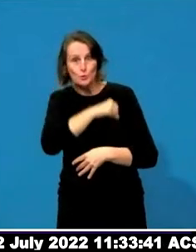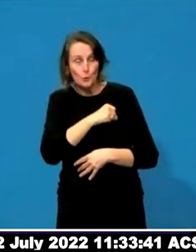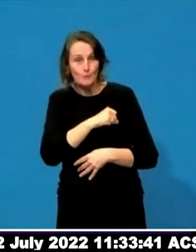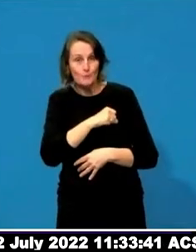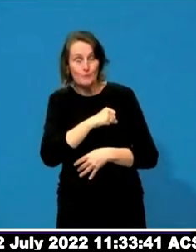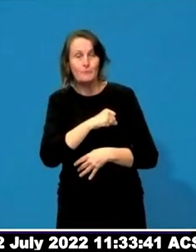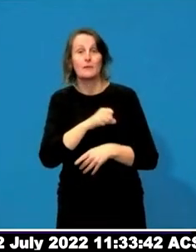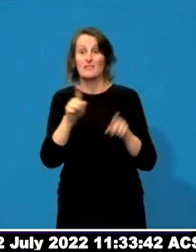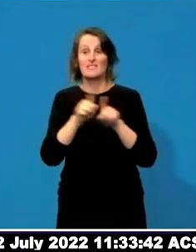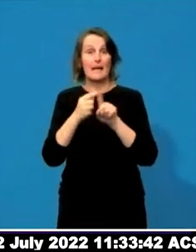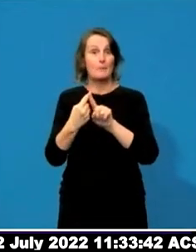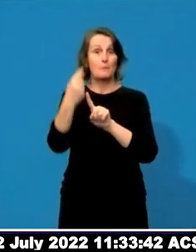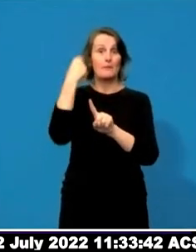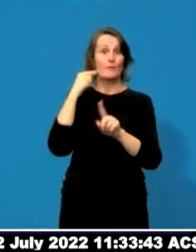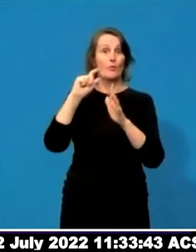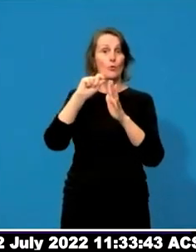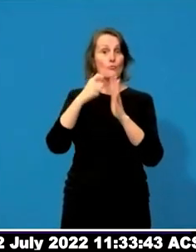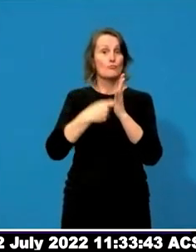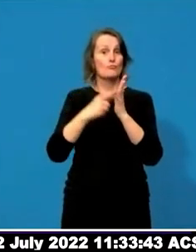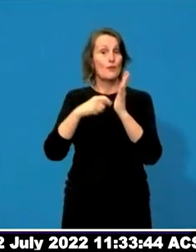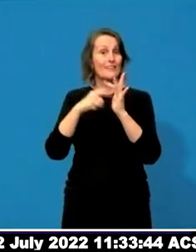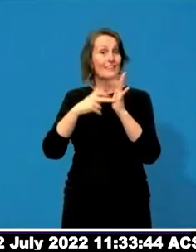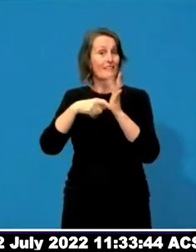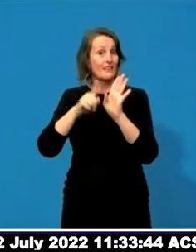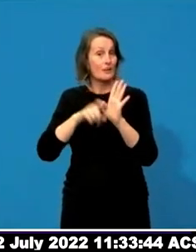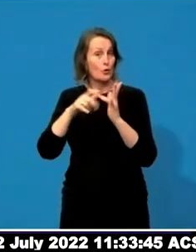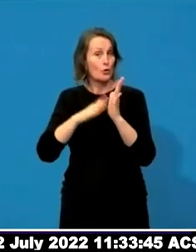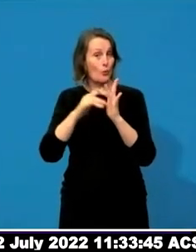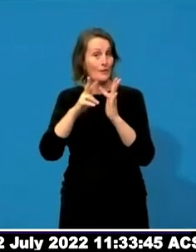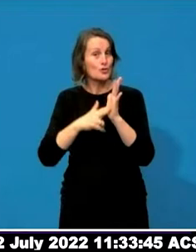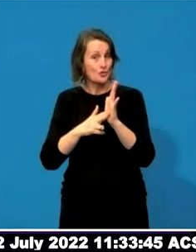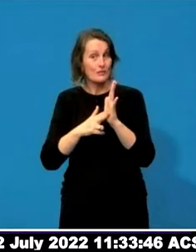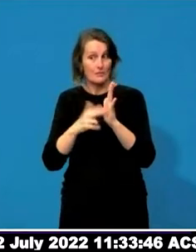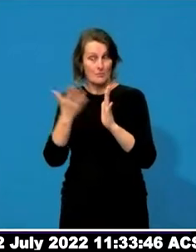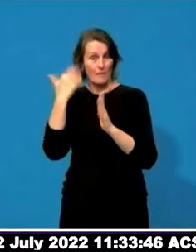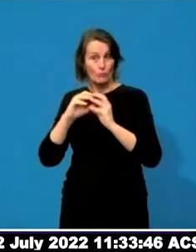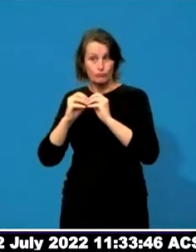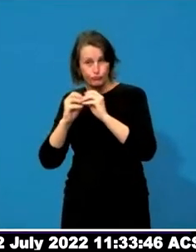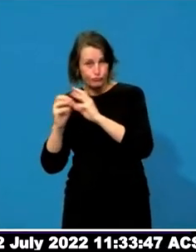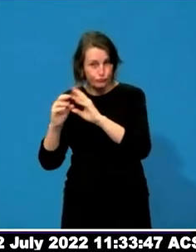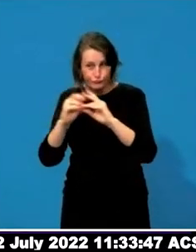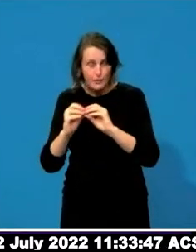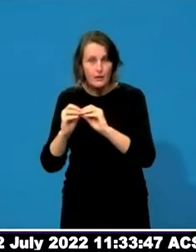were actually alive to some of the issues we are talking about today - it may be a question of whether the assumptions